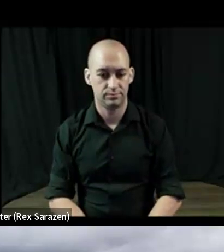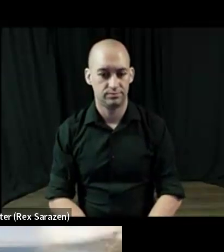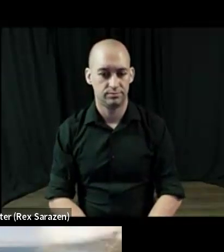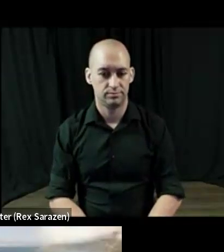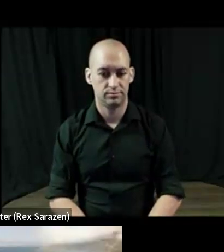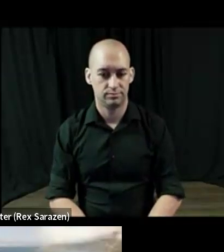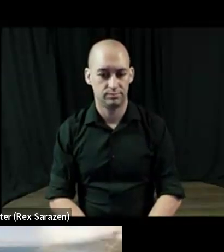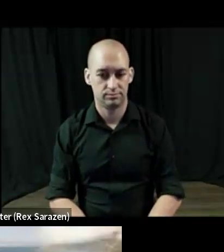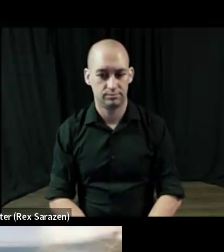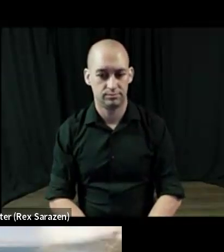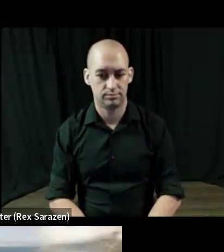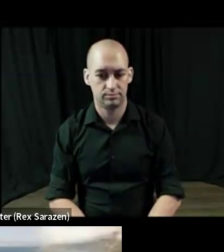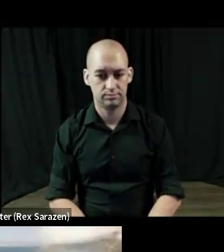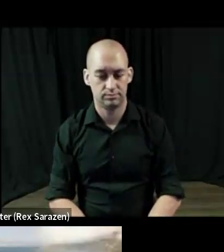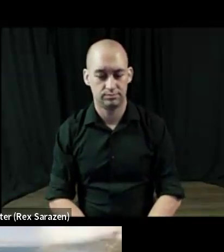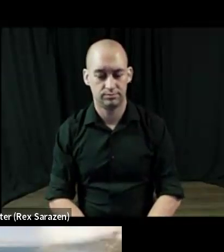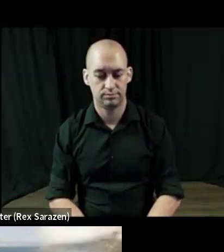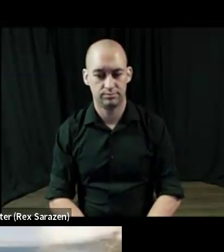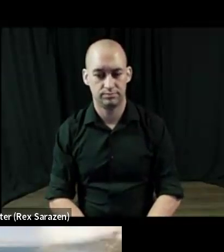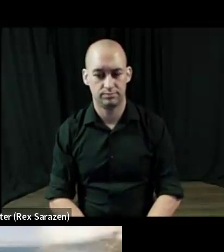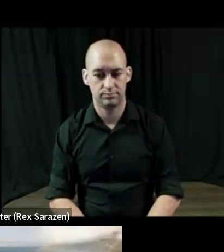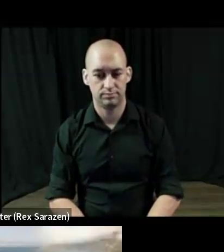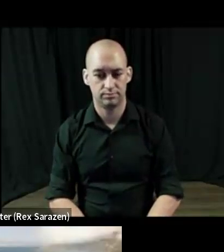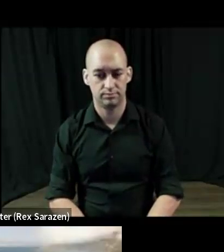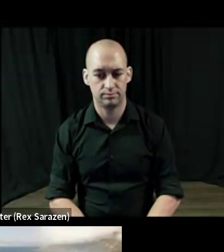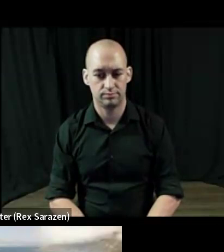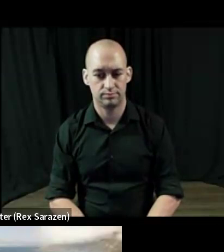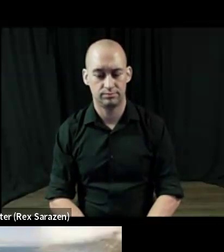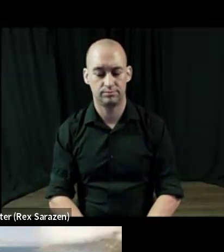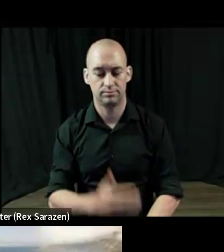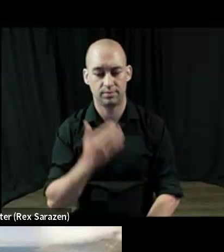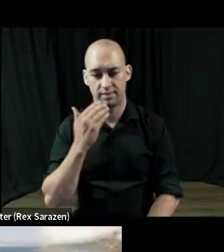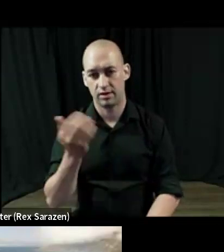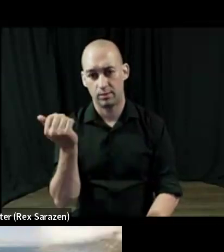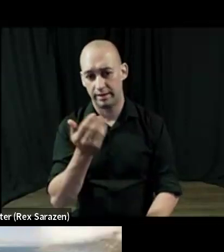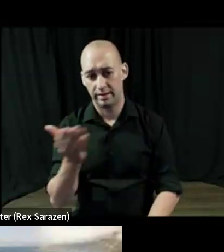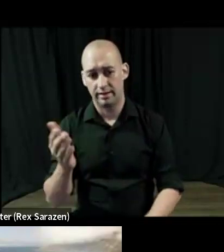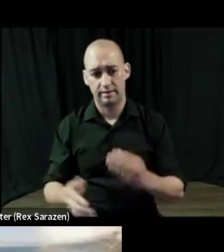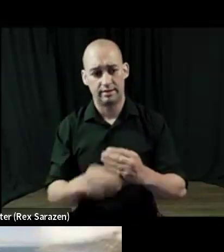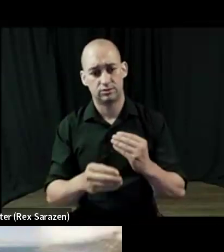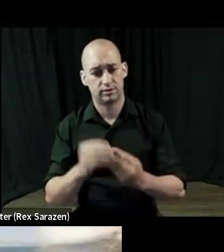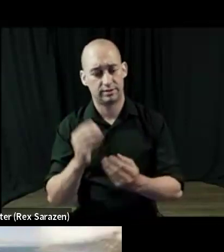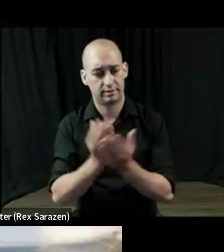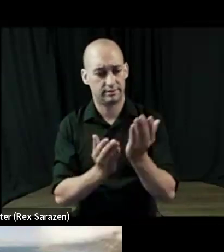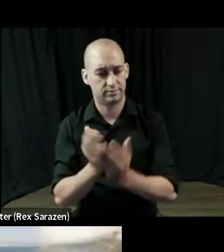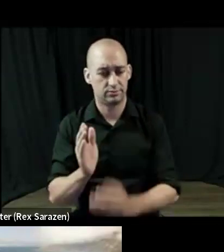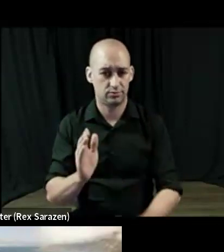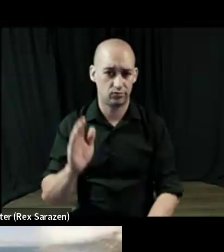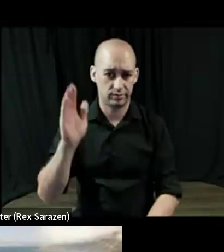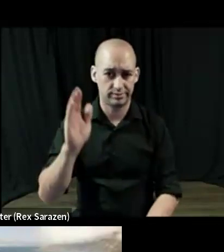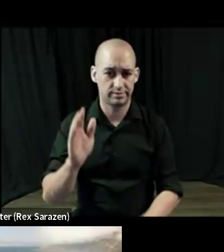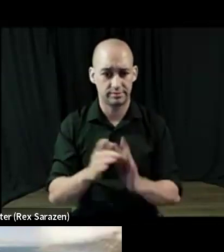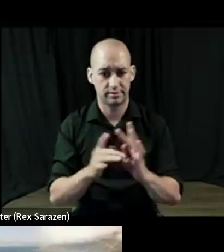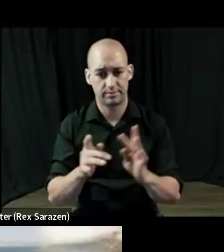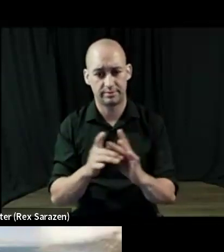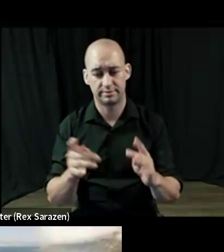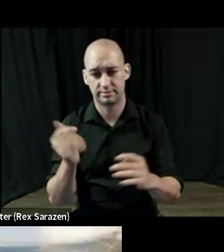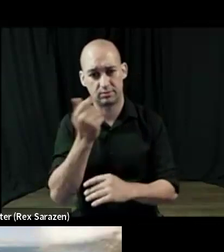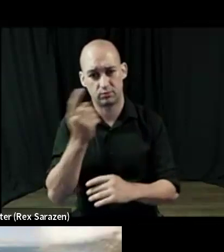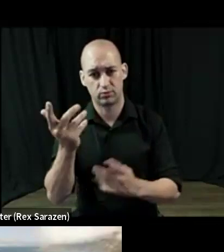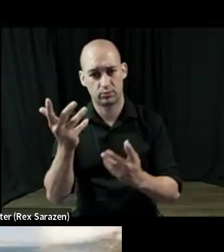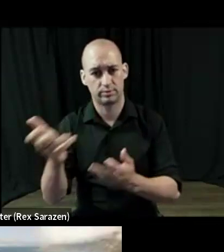Thank you. Any additional hands raised, or any comments that anyone would like to bring forward?